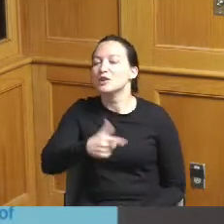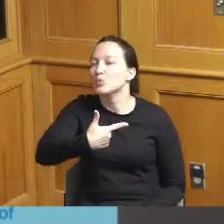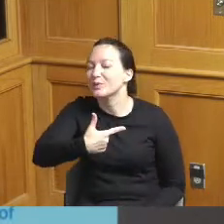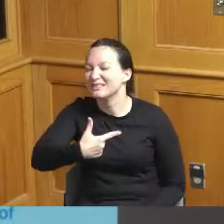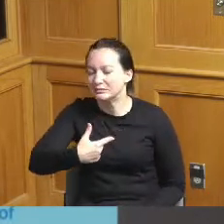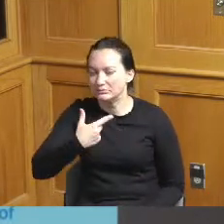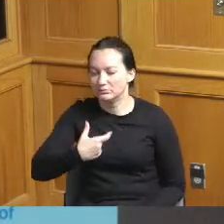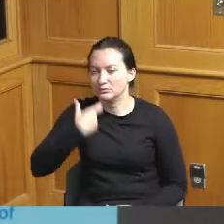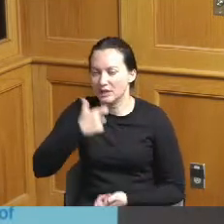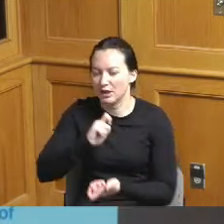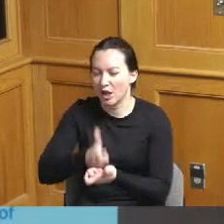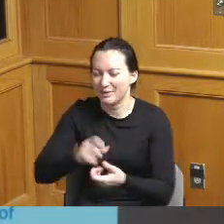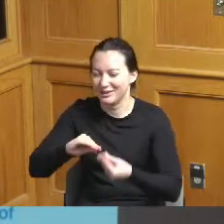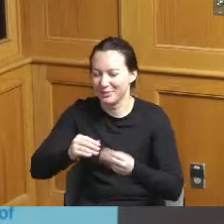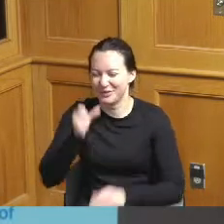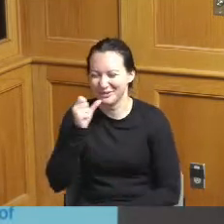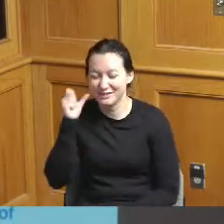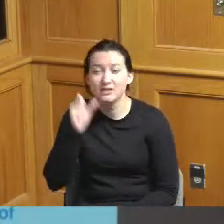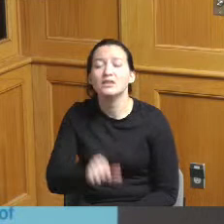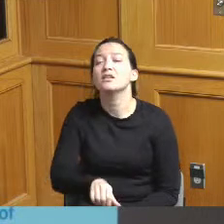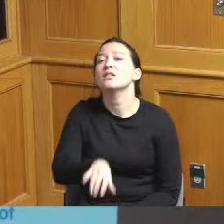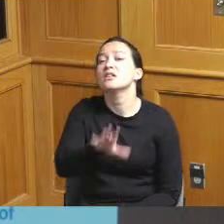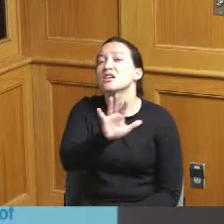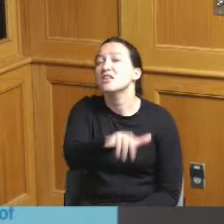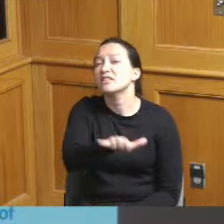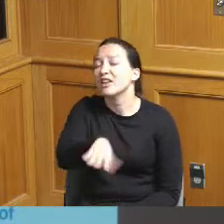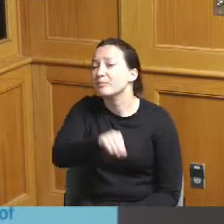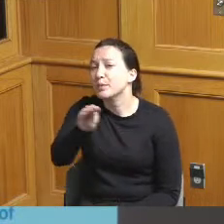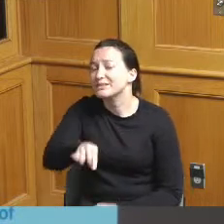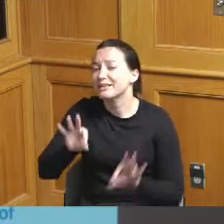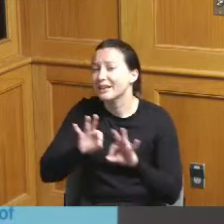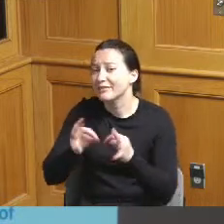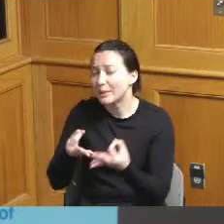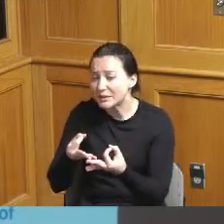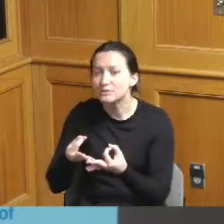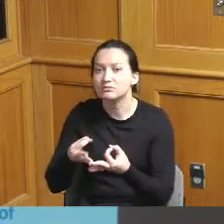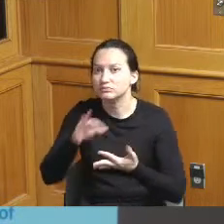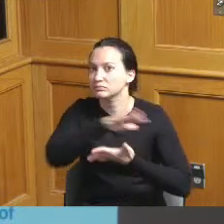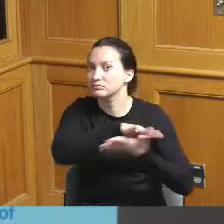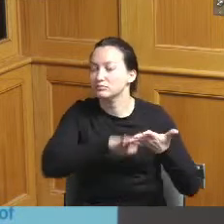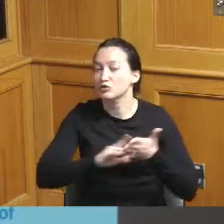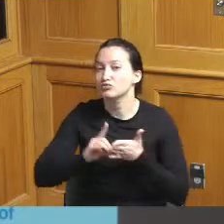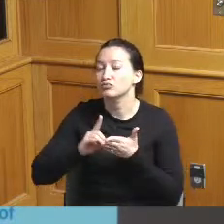got updated numbers yesterday 55 percent of the families we serve have substance abuse domestic